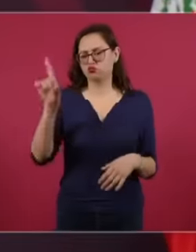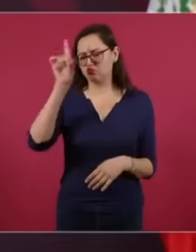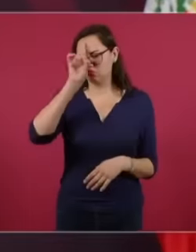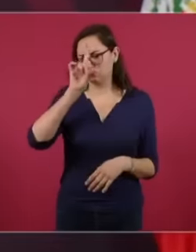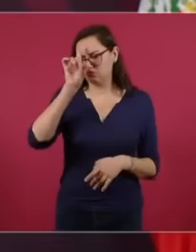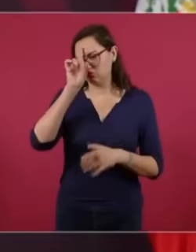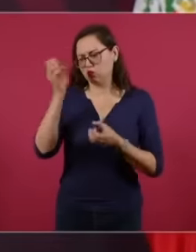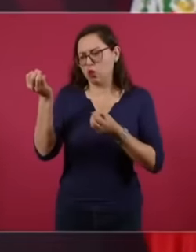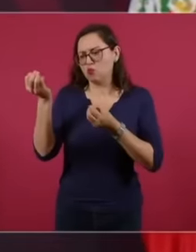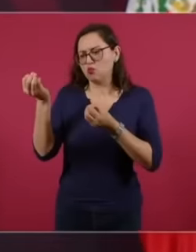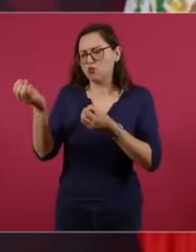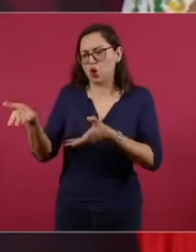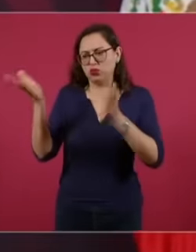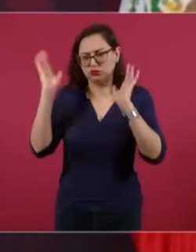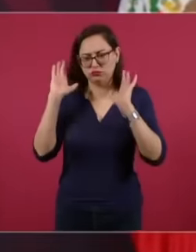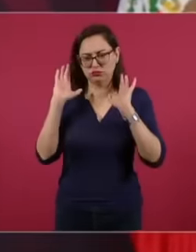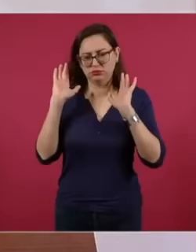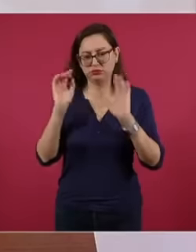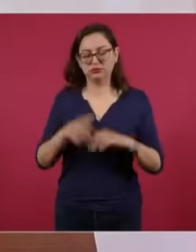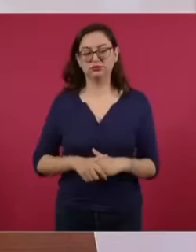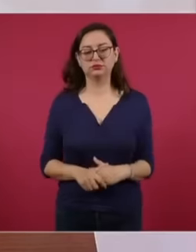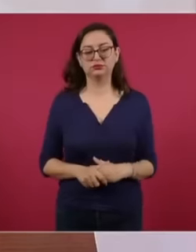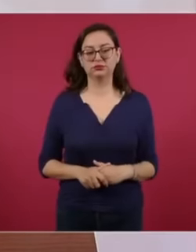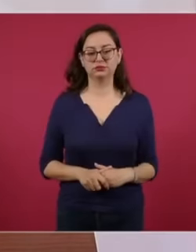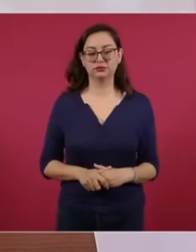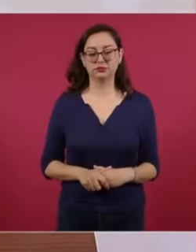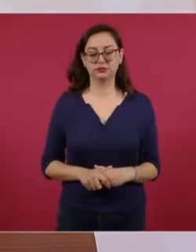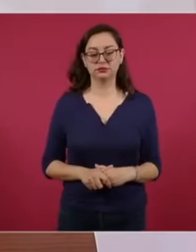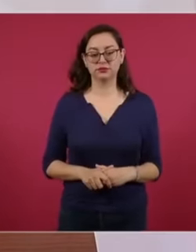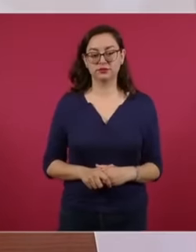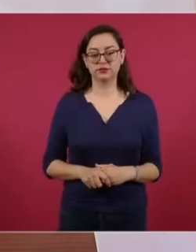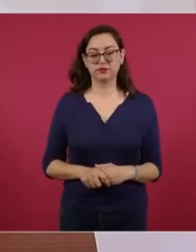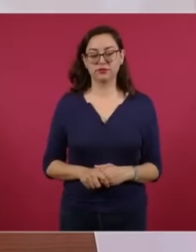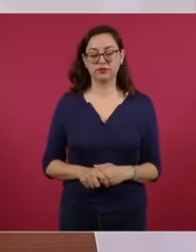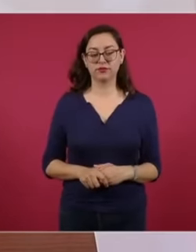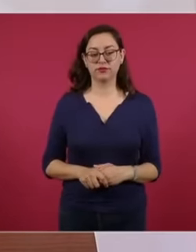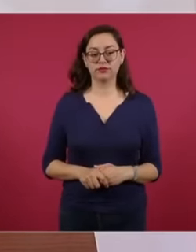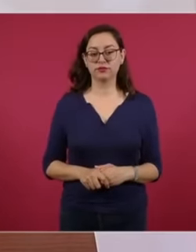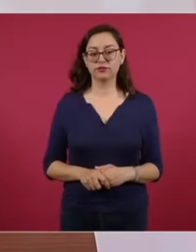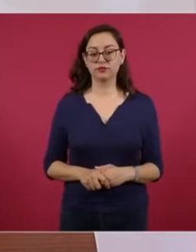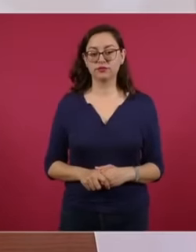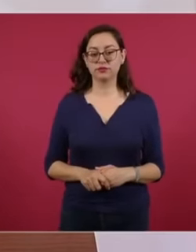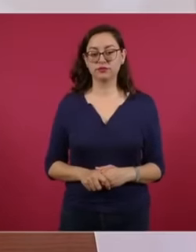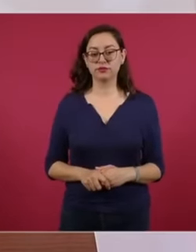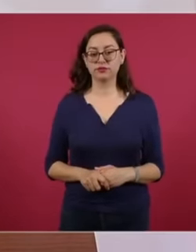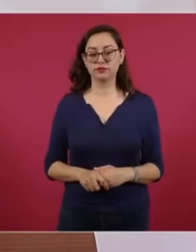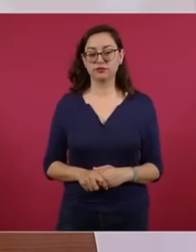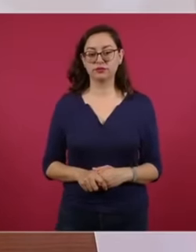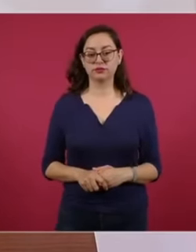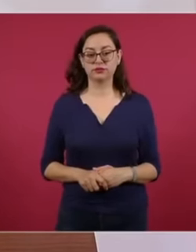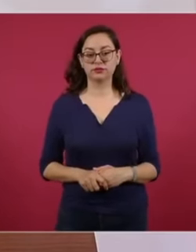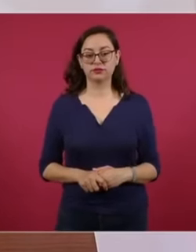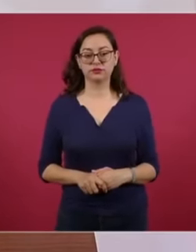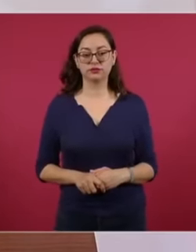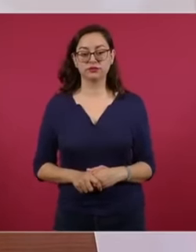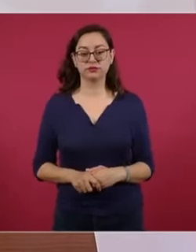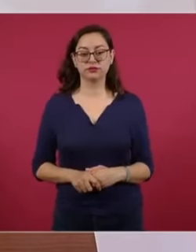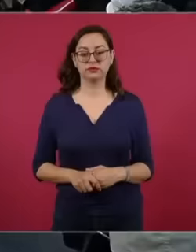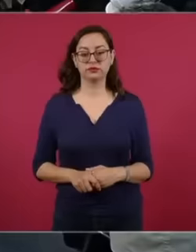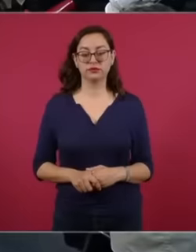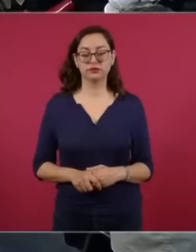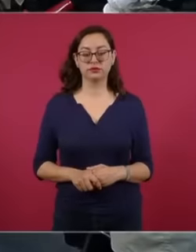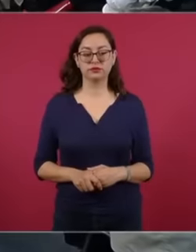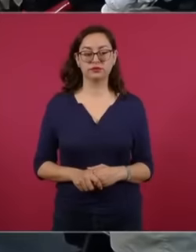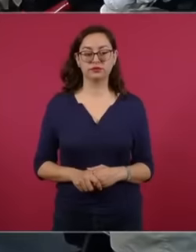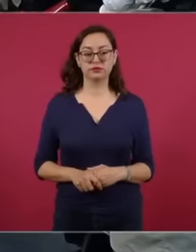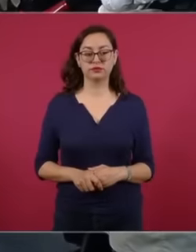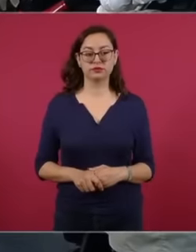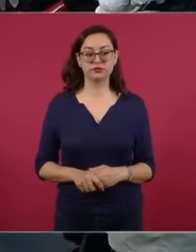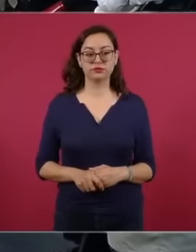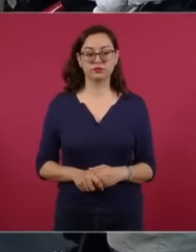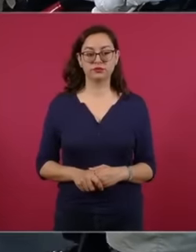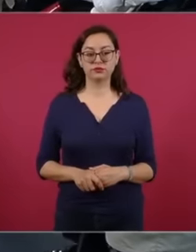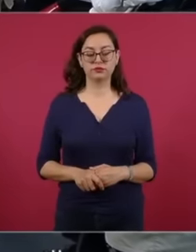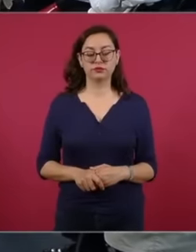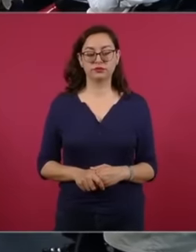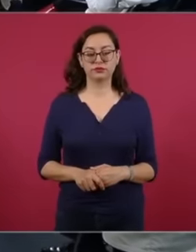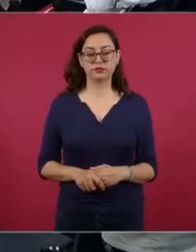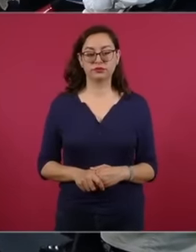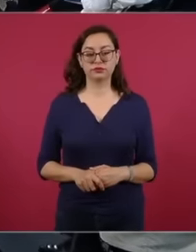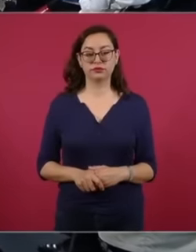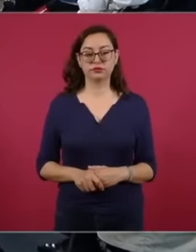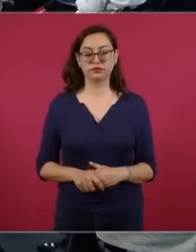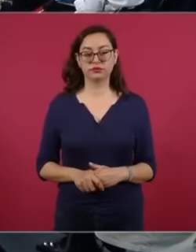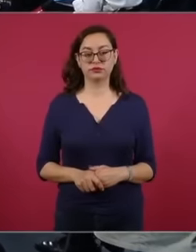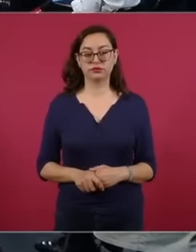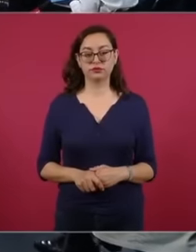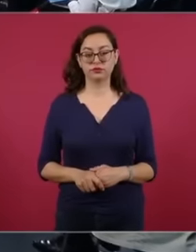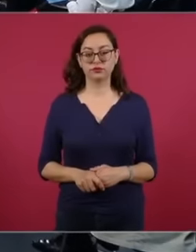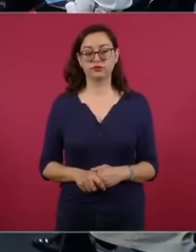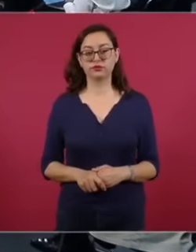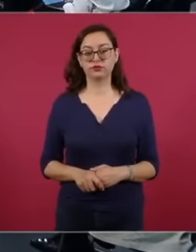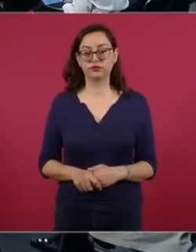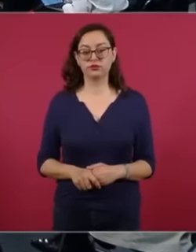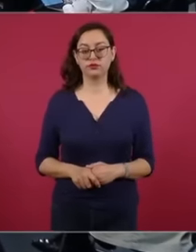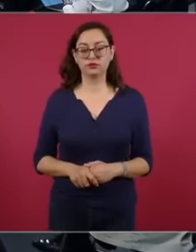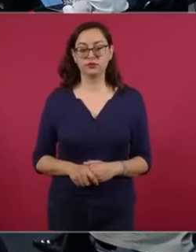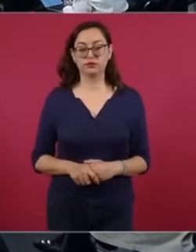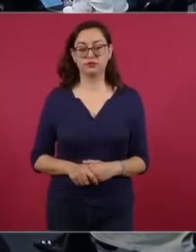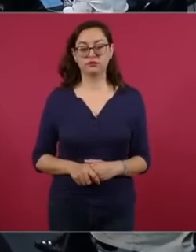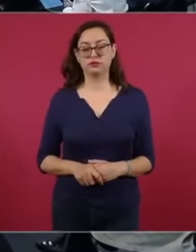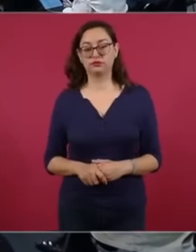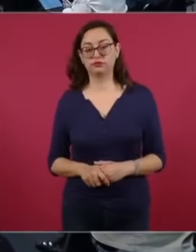anyone, he just emphasizes that he is the last,